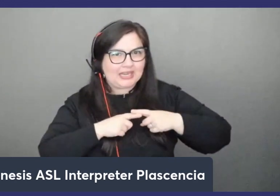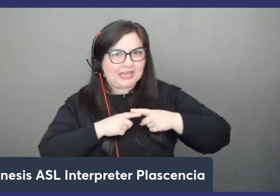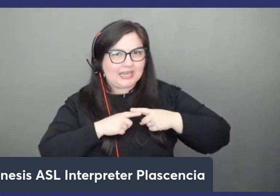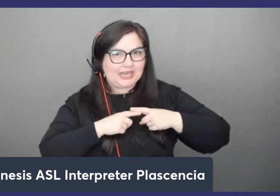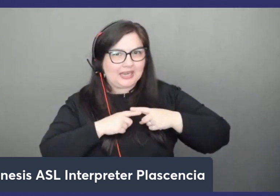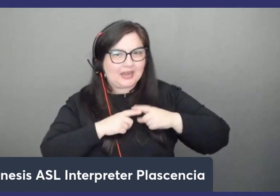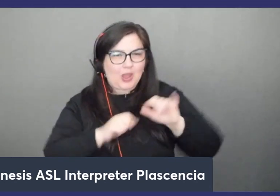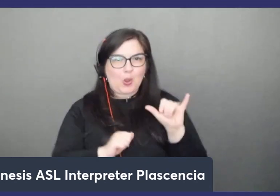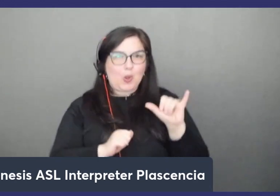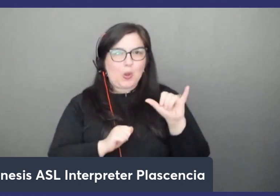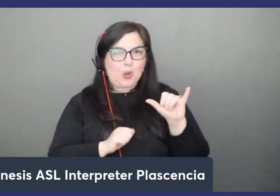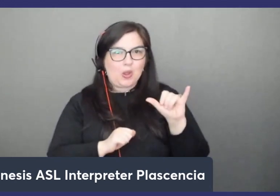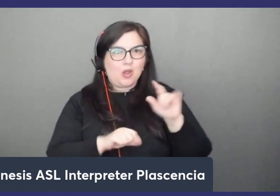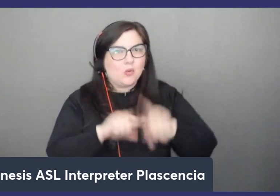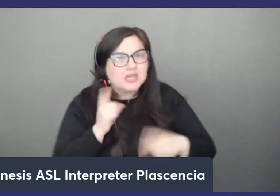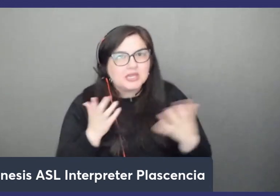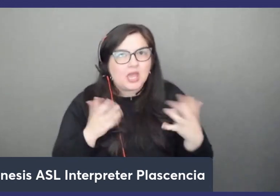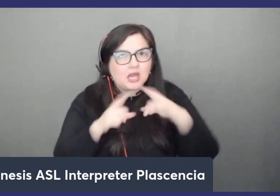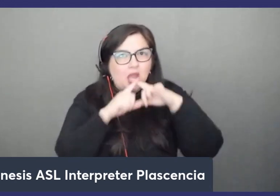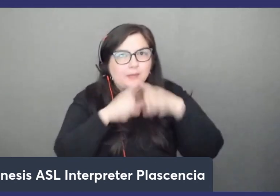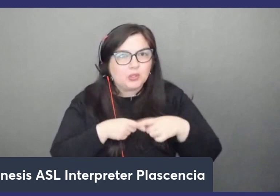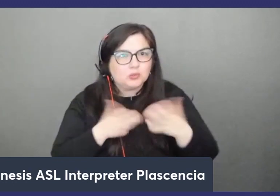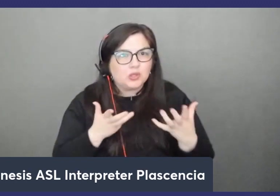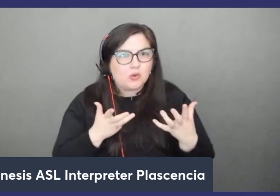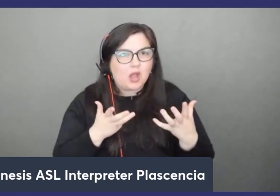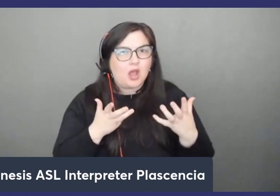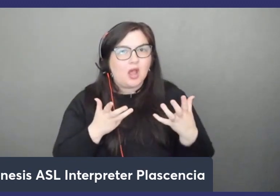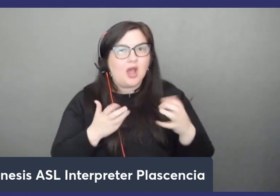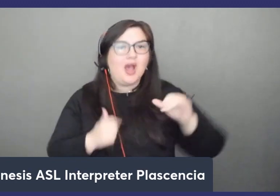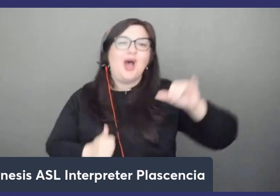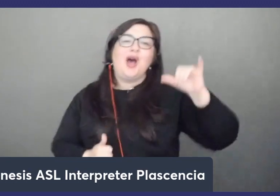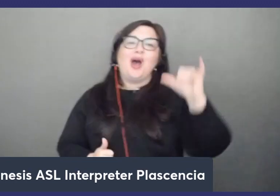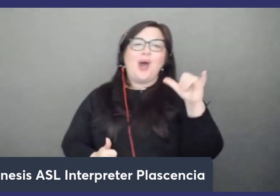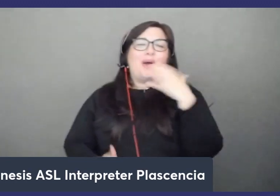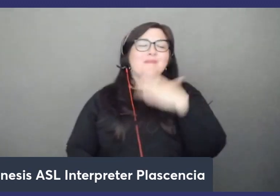Oh, we can't unmute you. There we go. - Oh, my bad, my bad.